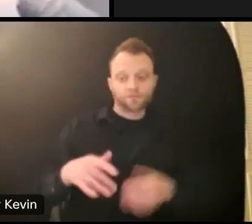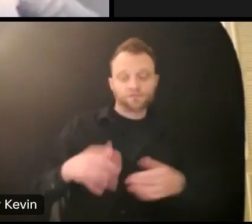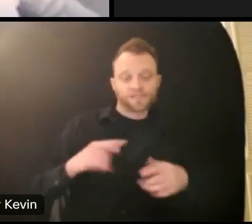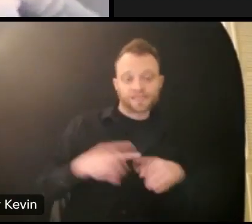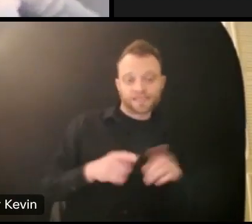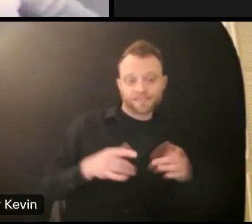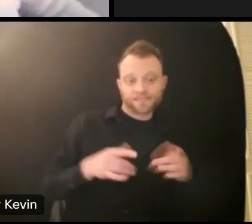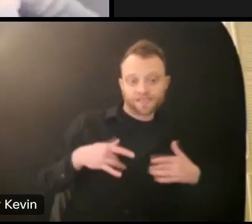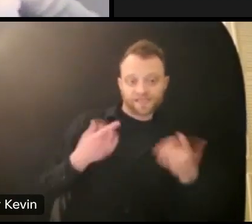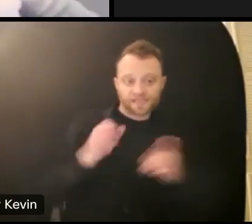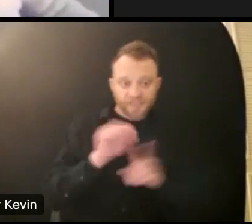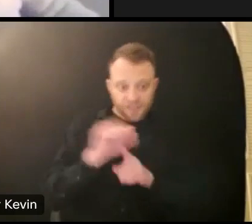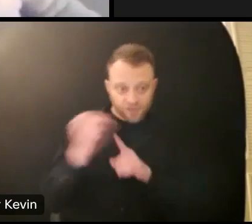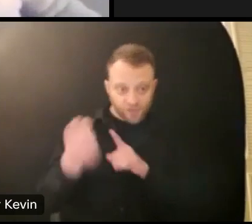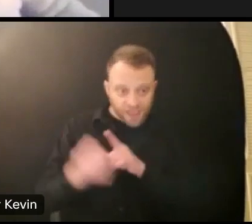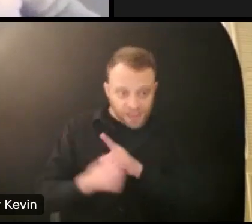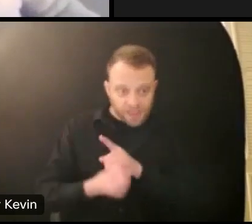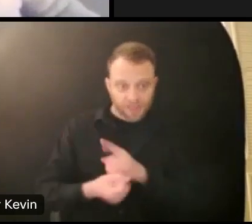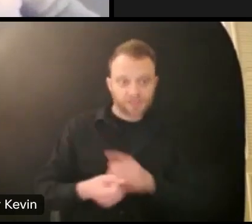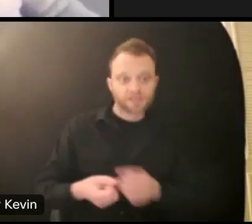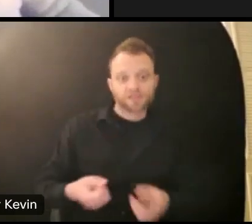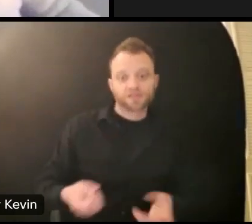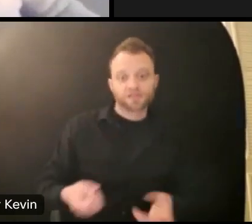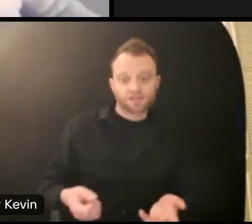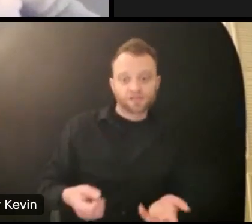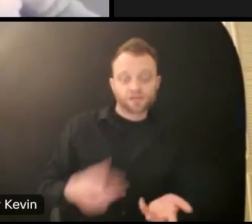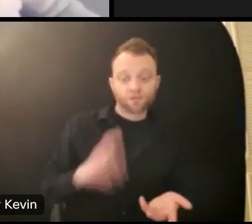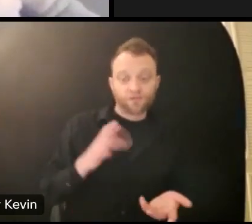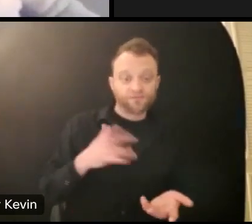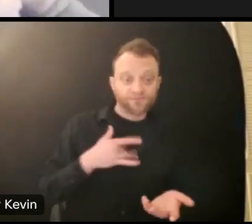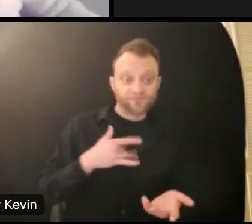institutional knowledge shared. The second thing that's going to happen is you're going to get a